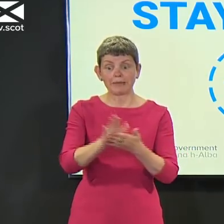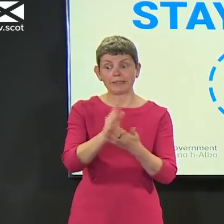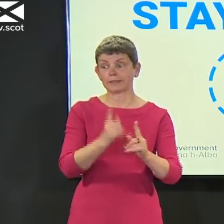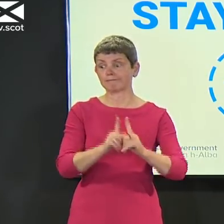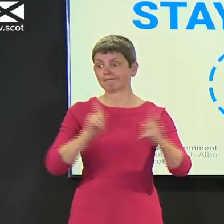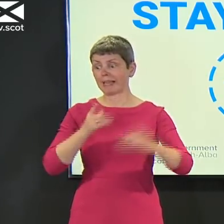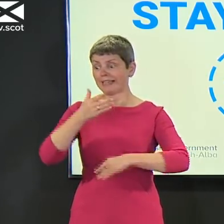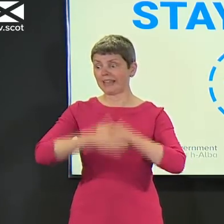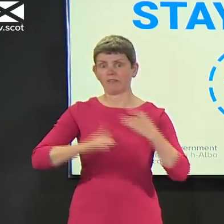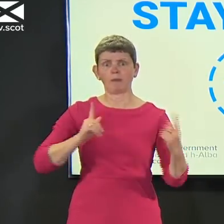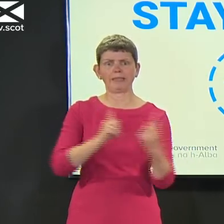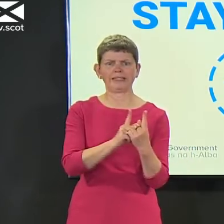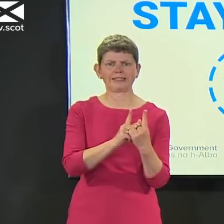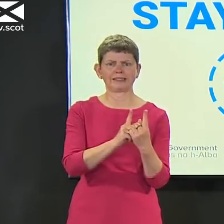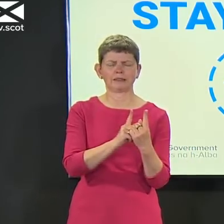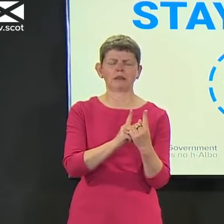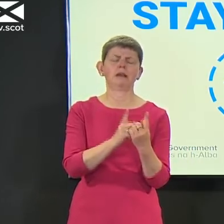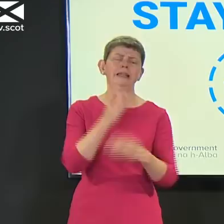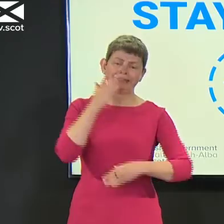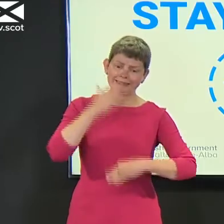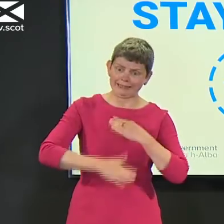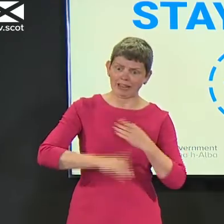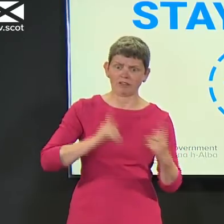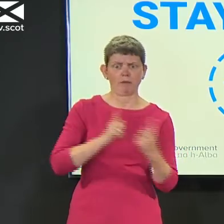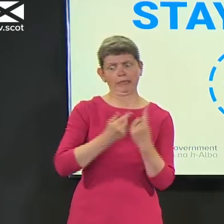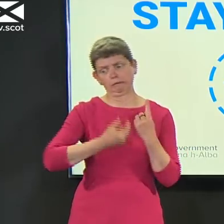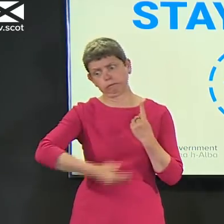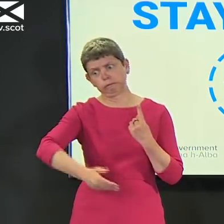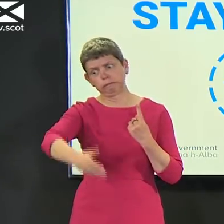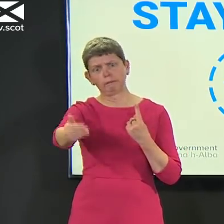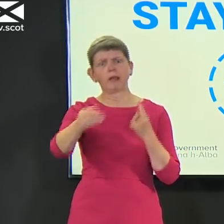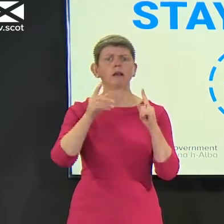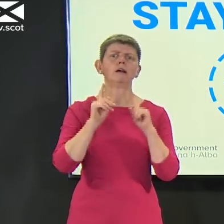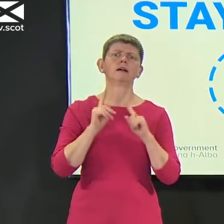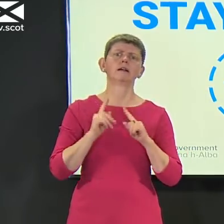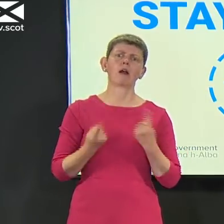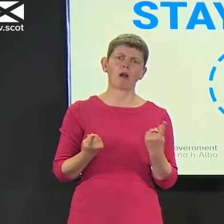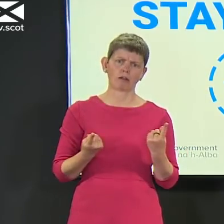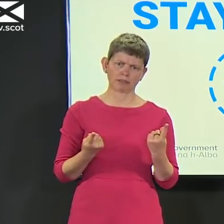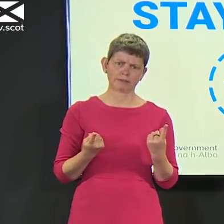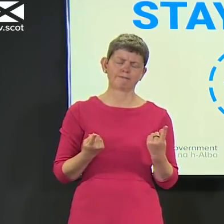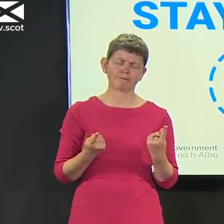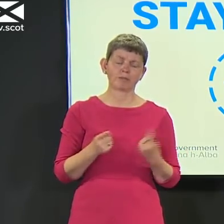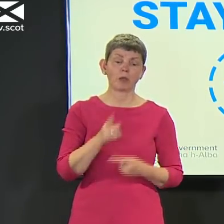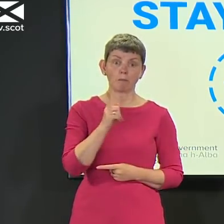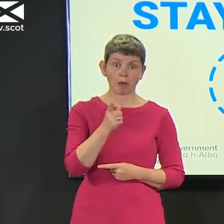we can't do that so anytime we ease restrictions that risk increases what Gregor advises me